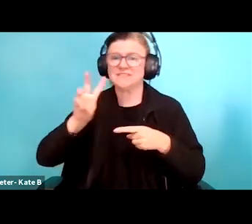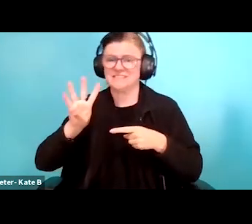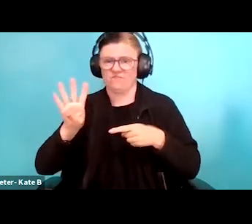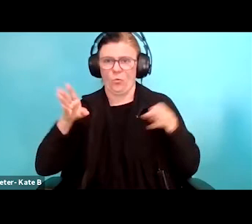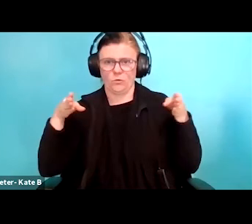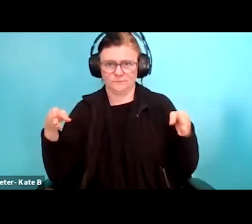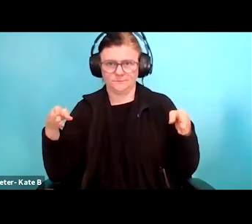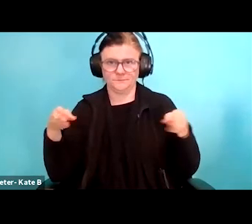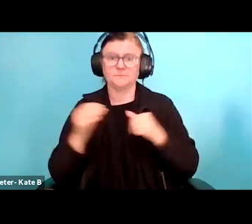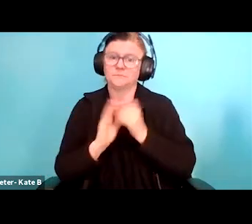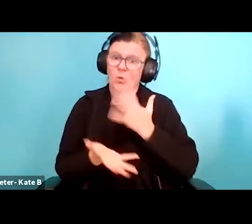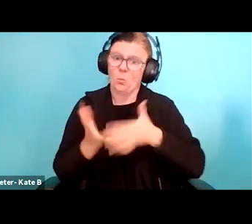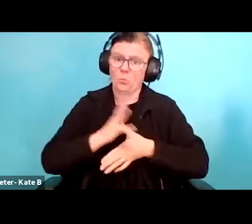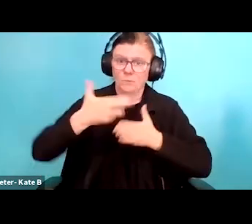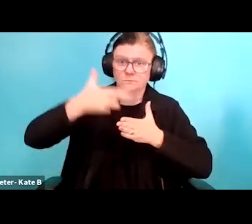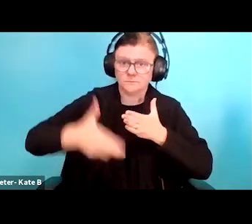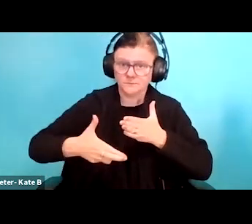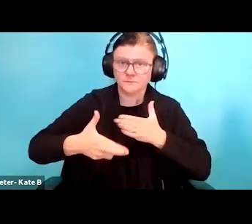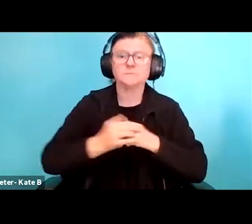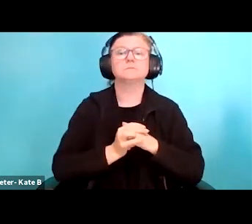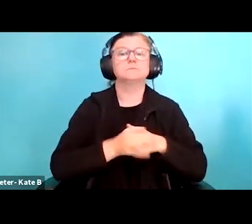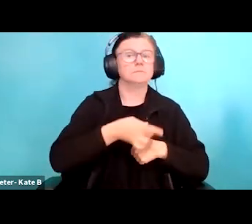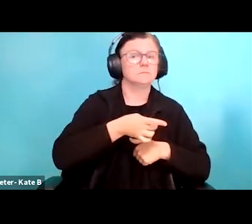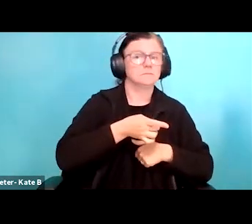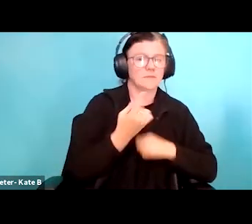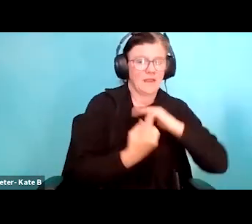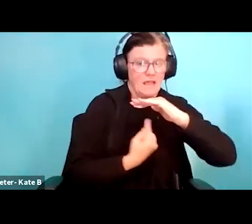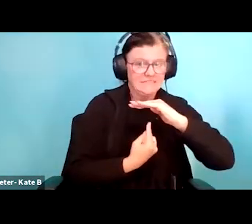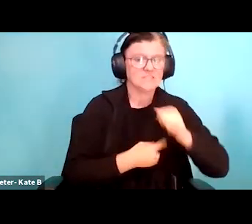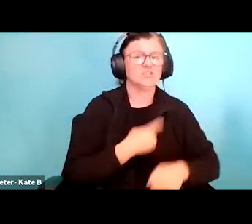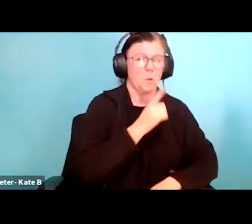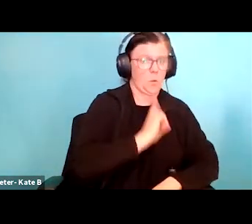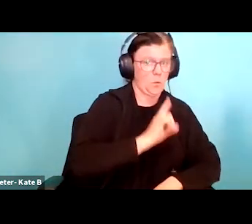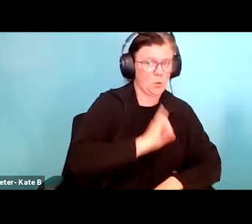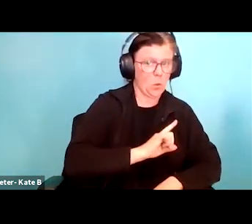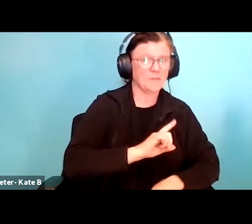finding was that social isolation and loneliness are more than twice as prevalent among adults 50